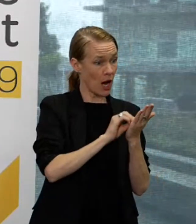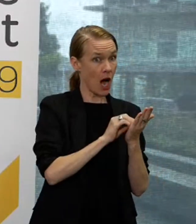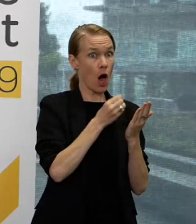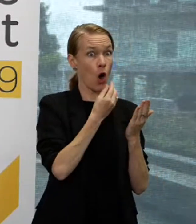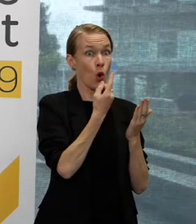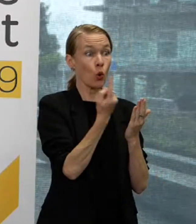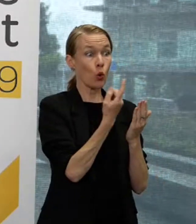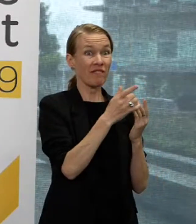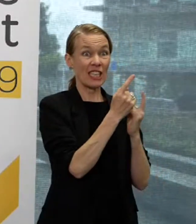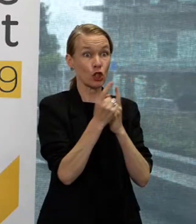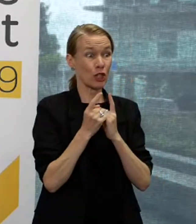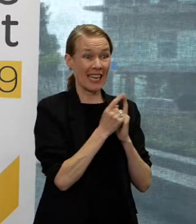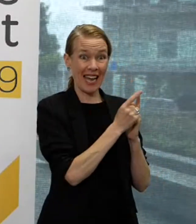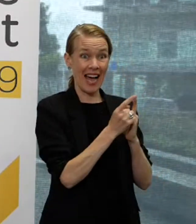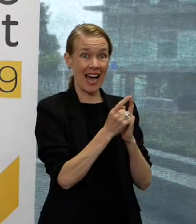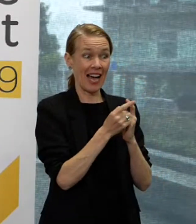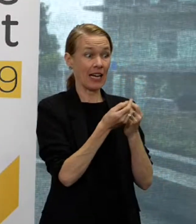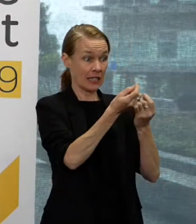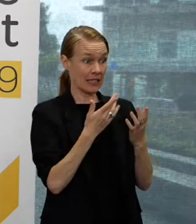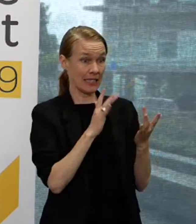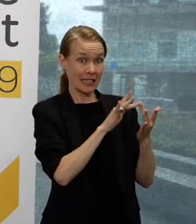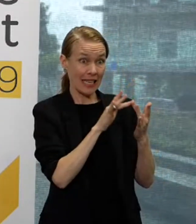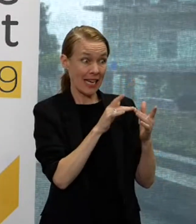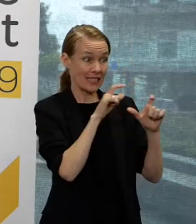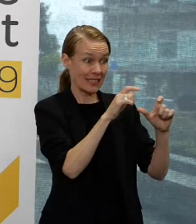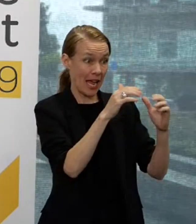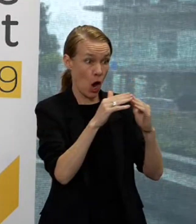[INTERPOSING VOICES] So at this point in time where we